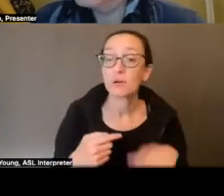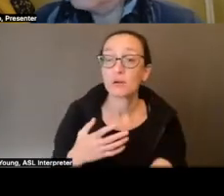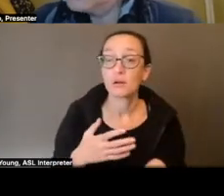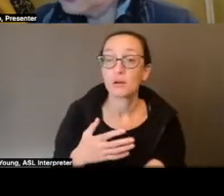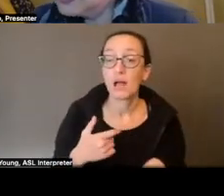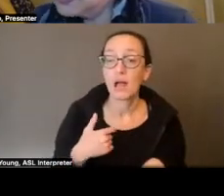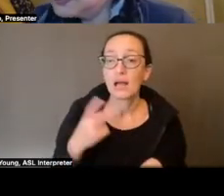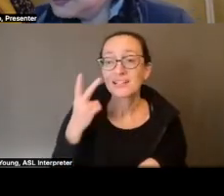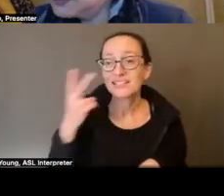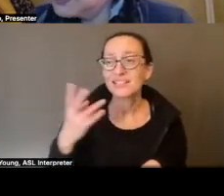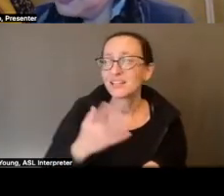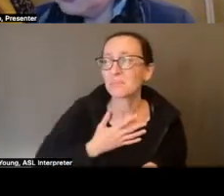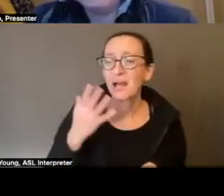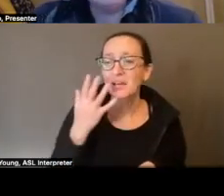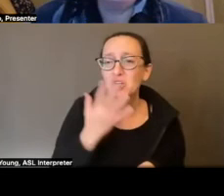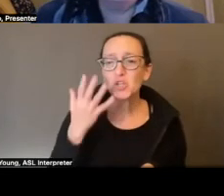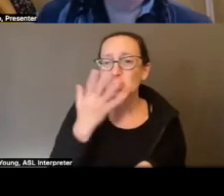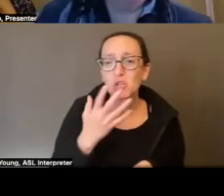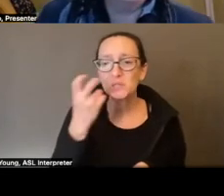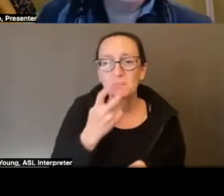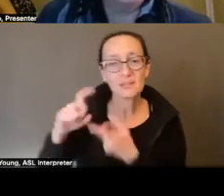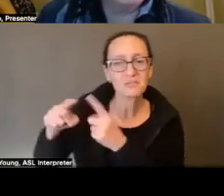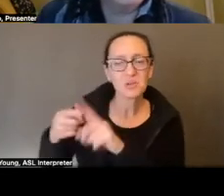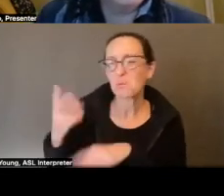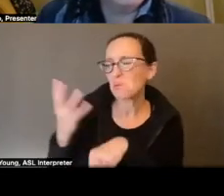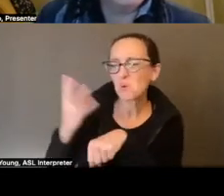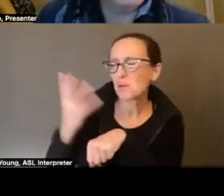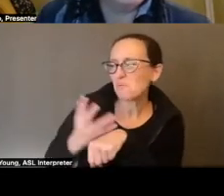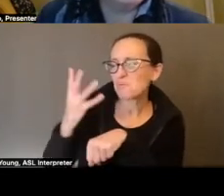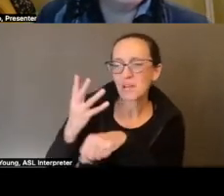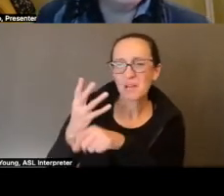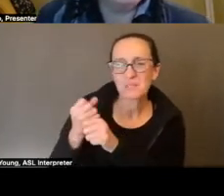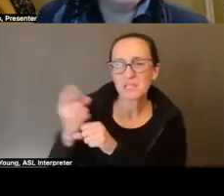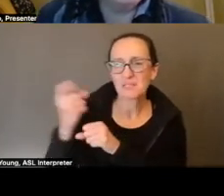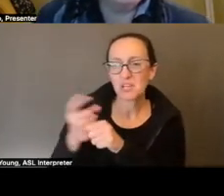maybe four to five times a year. And, if I haven't cued in a month, I can pick it